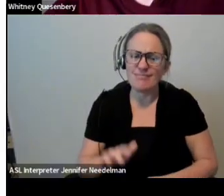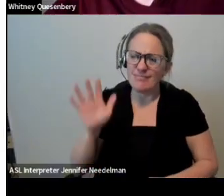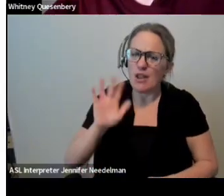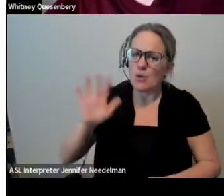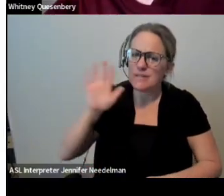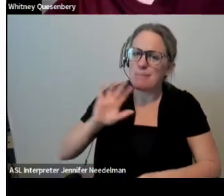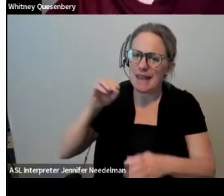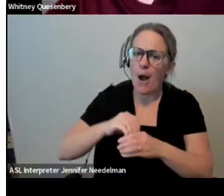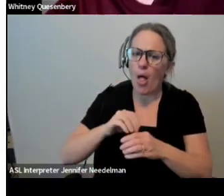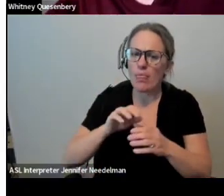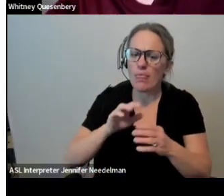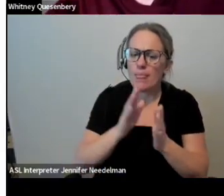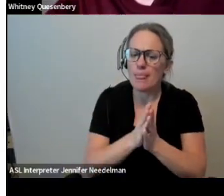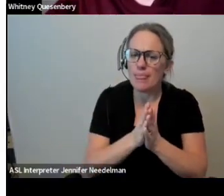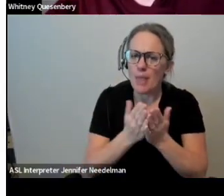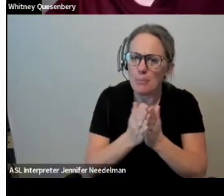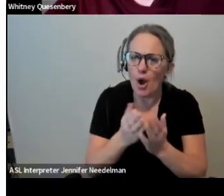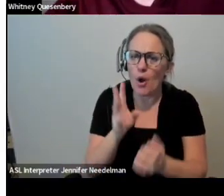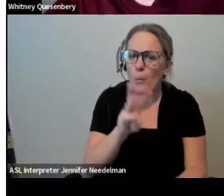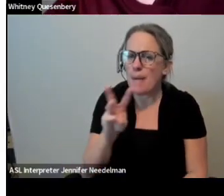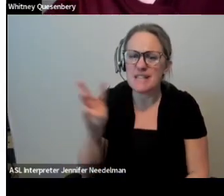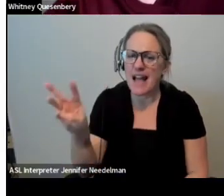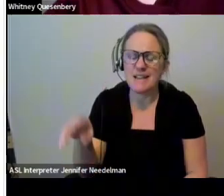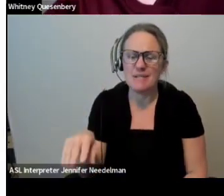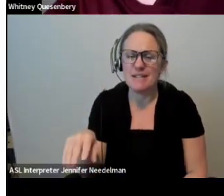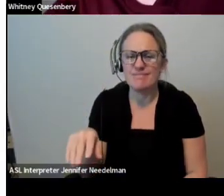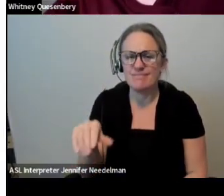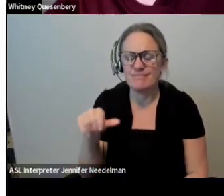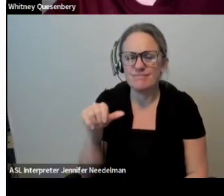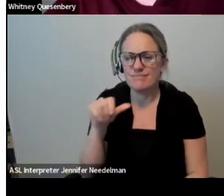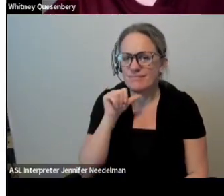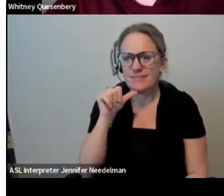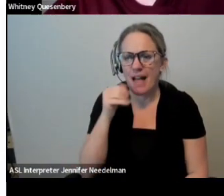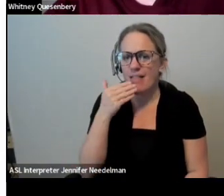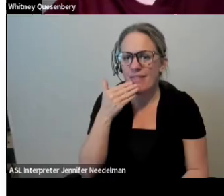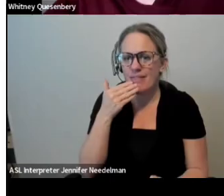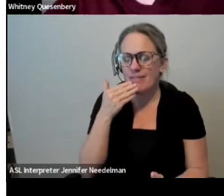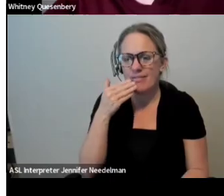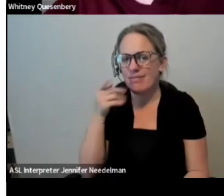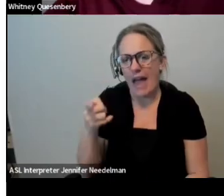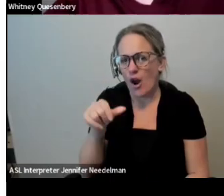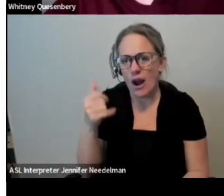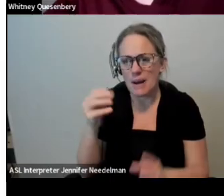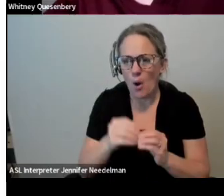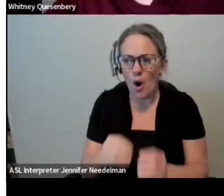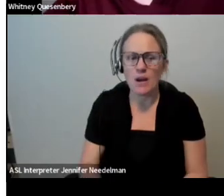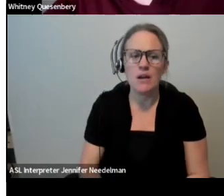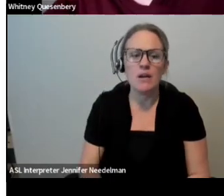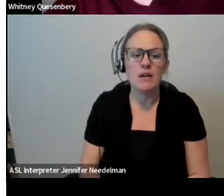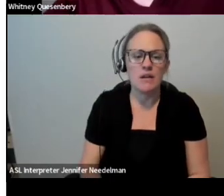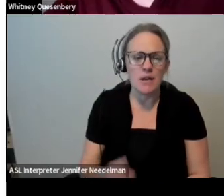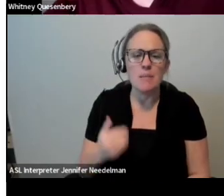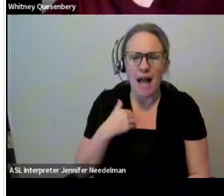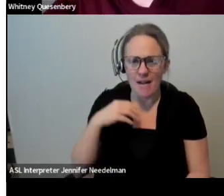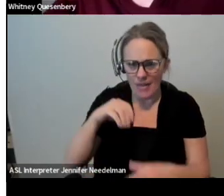They're not as, as well as well accessed there. I've also got them in the collect, in the folder that I told you about.